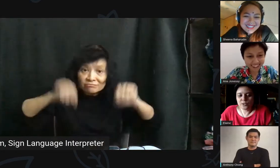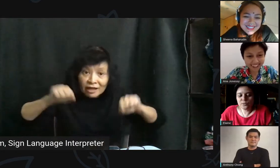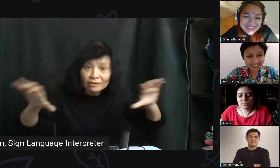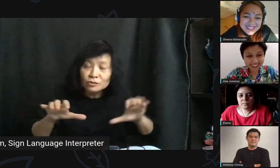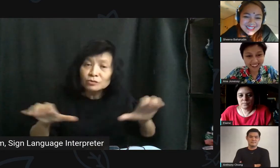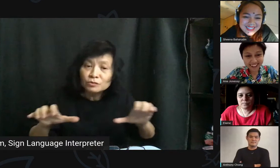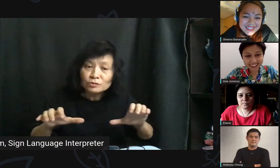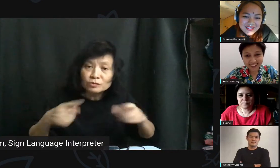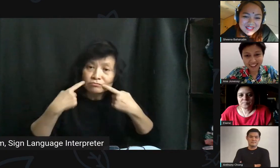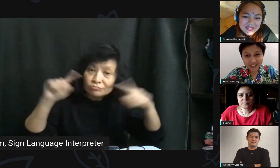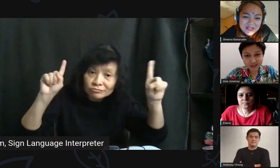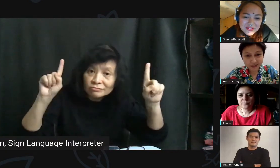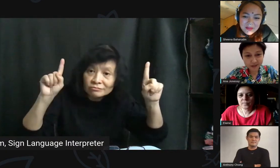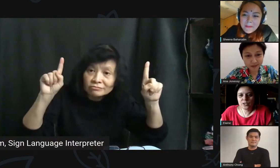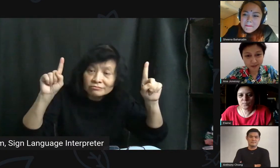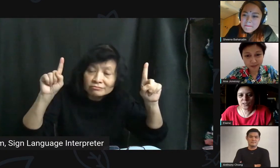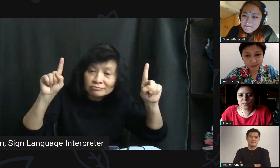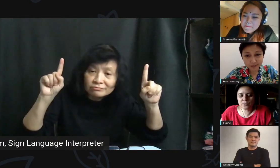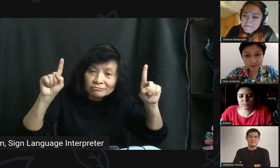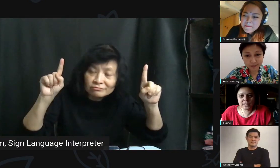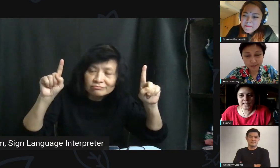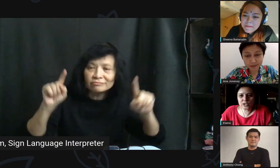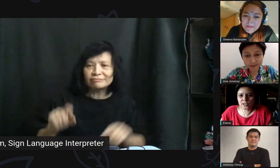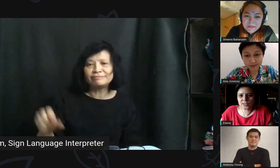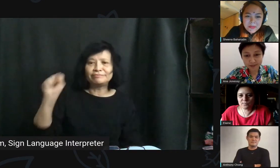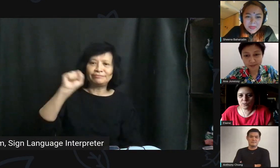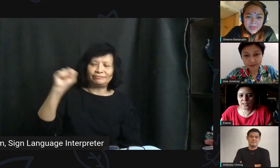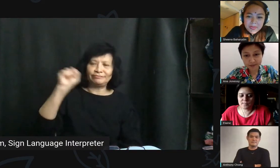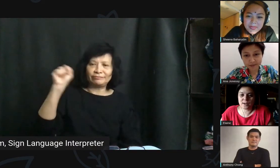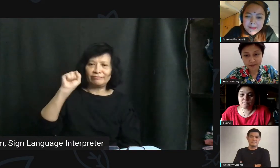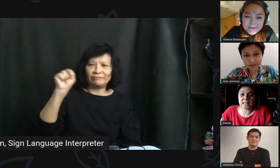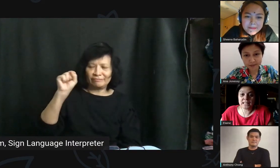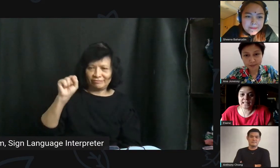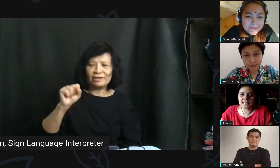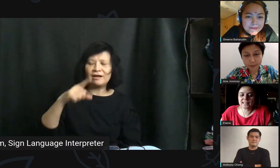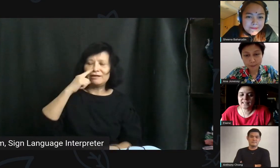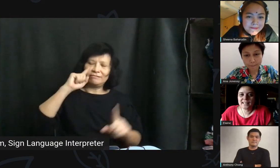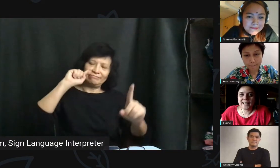You brought up a really interesting point about meaning.